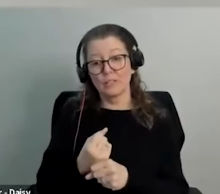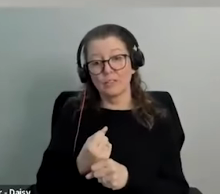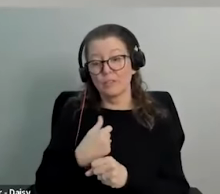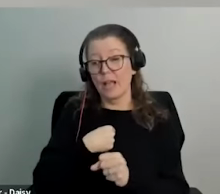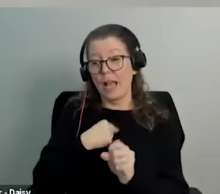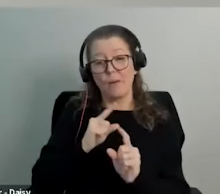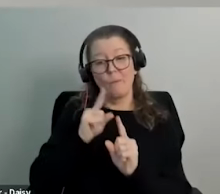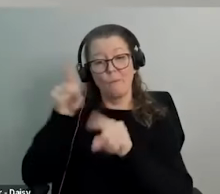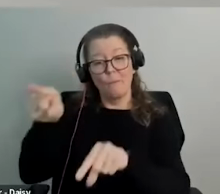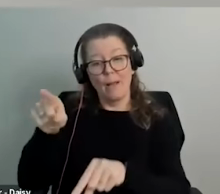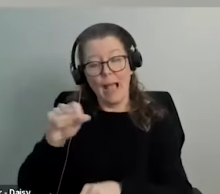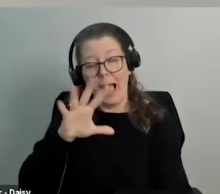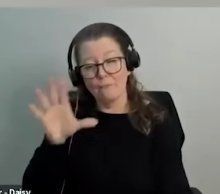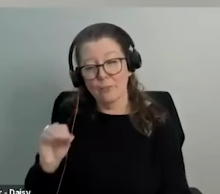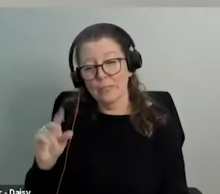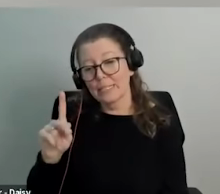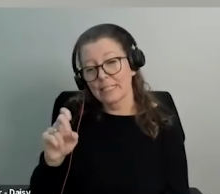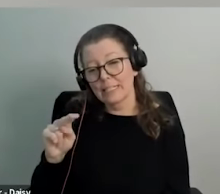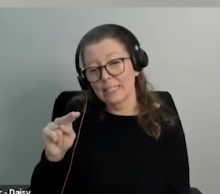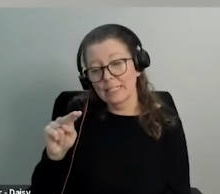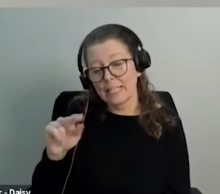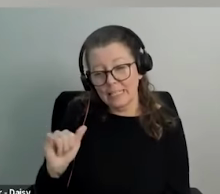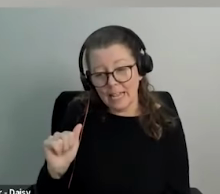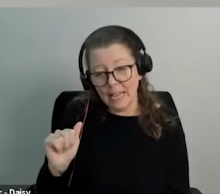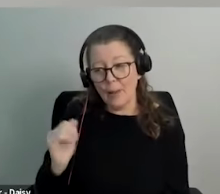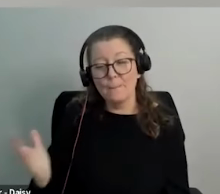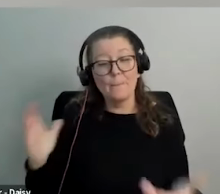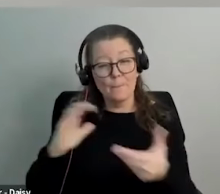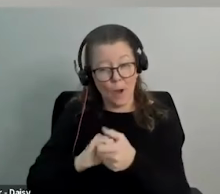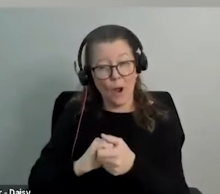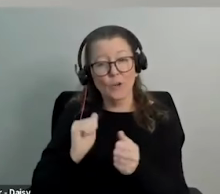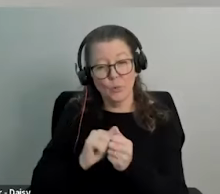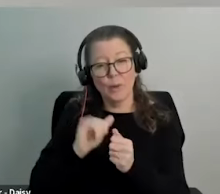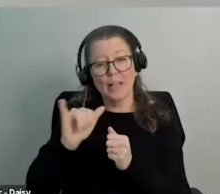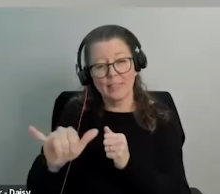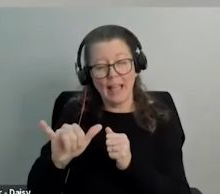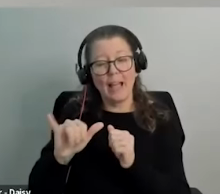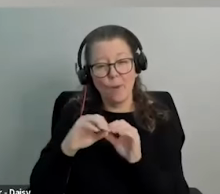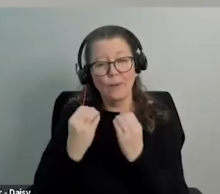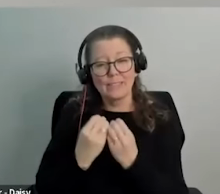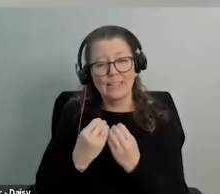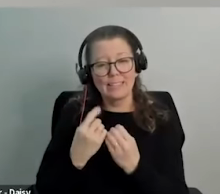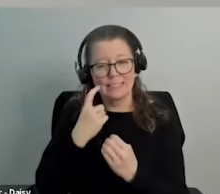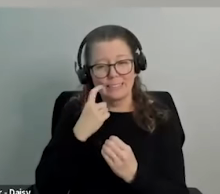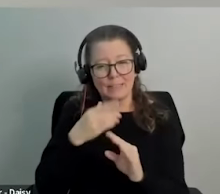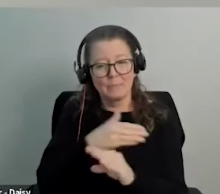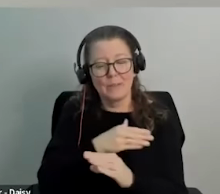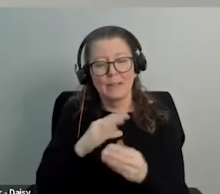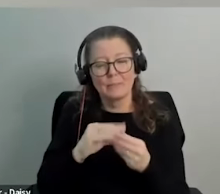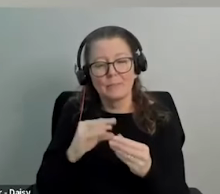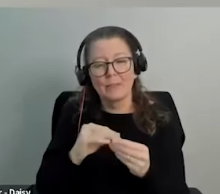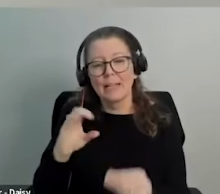for the first time in partnership with that organization I mentioned earlier called Enable. And they do a lot of work supporting youth